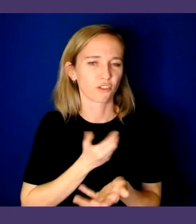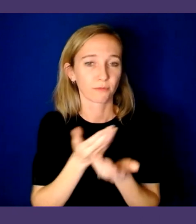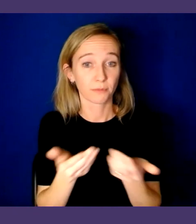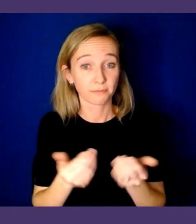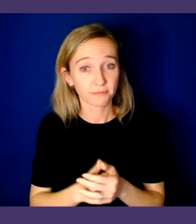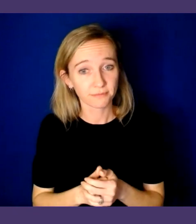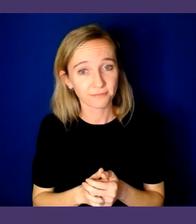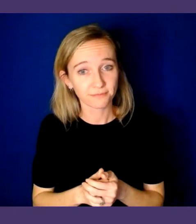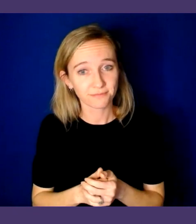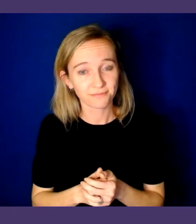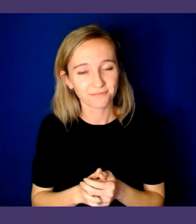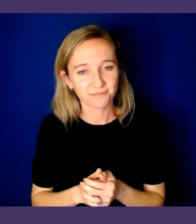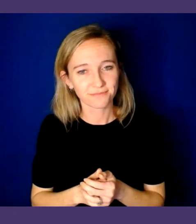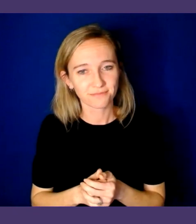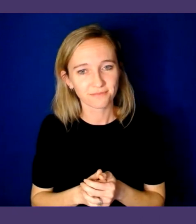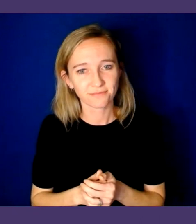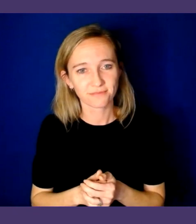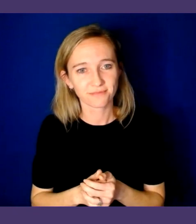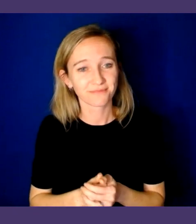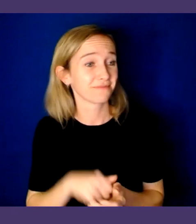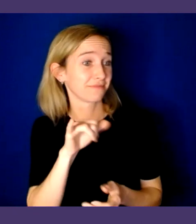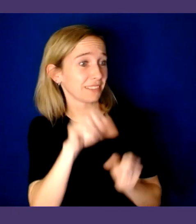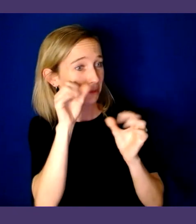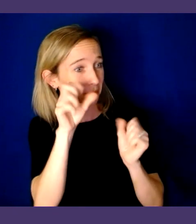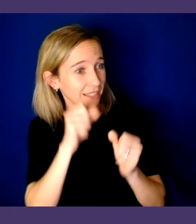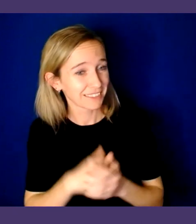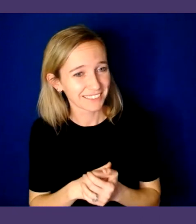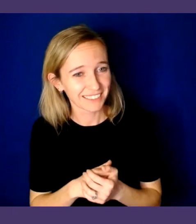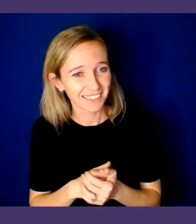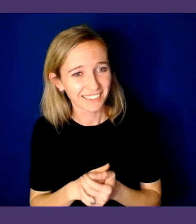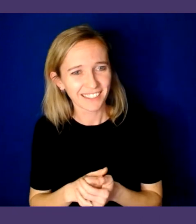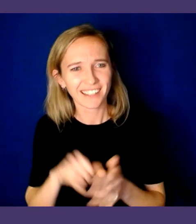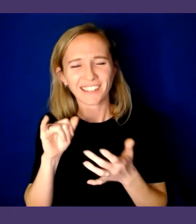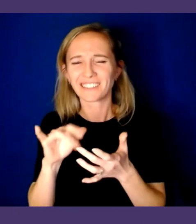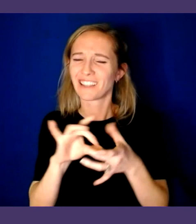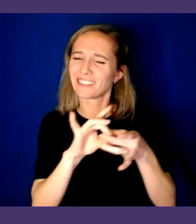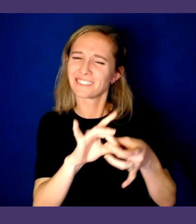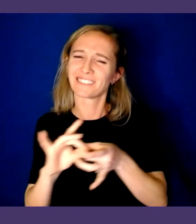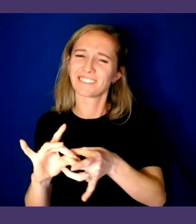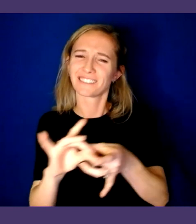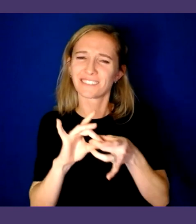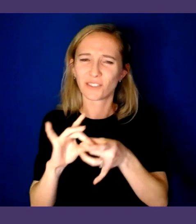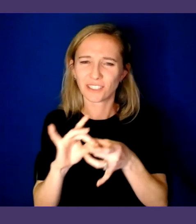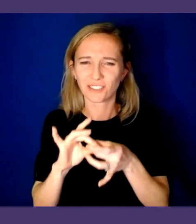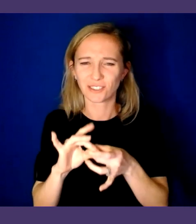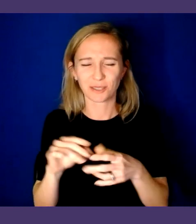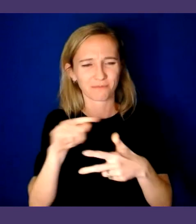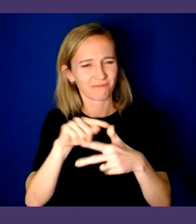Carie Fisher: That's amazing. It's like a symbiotic relationship between the three of these organizations and obviously